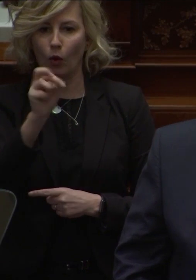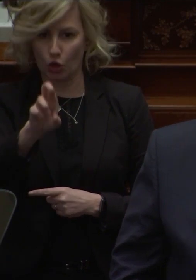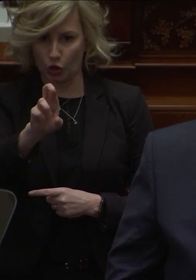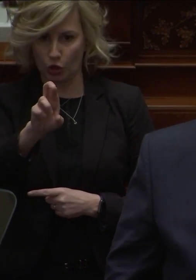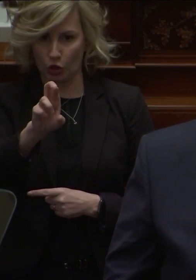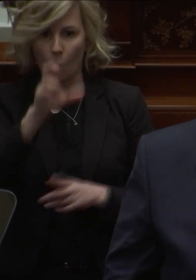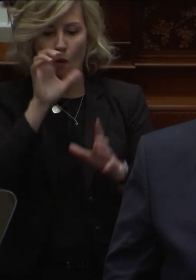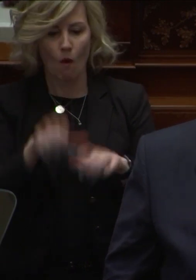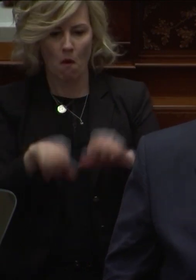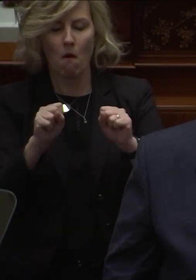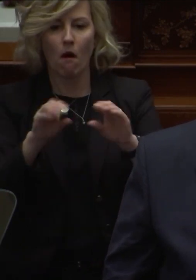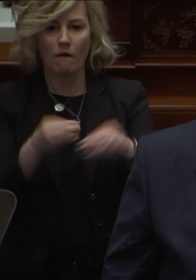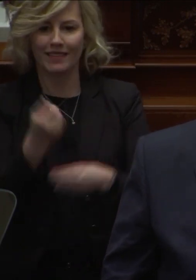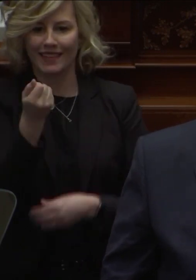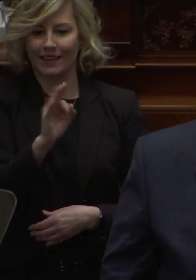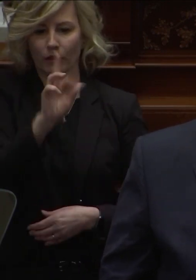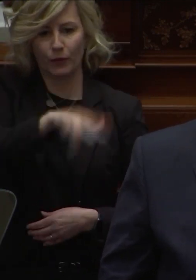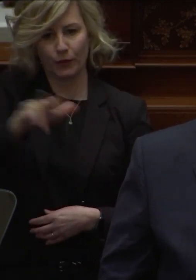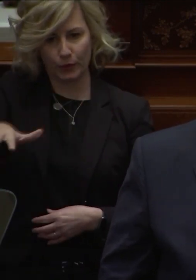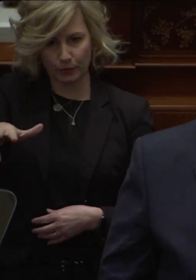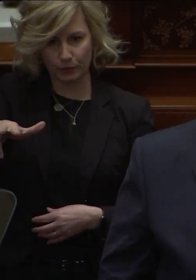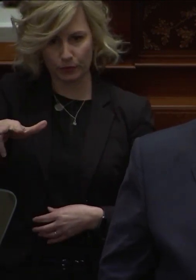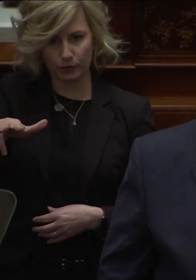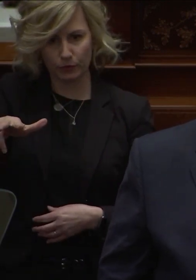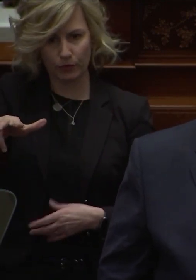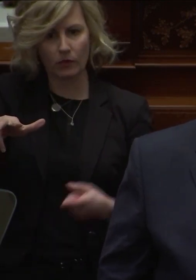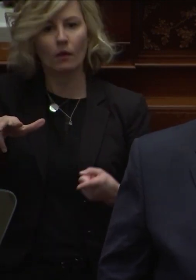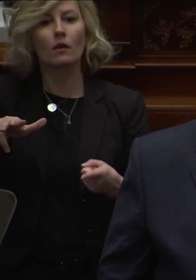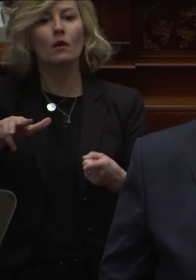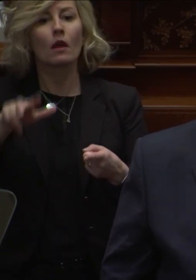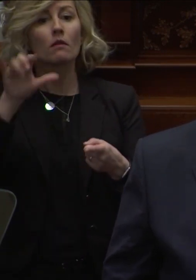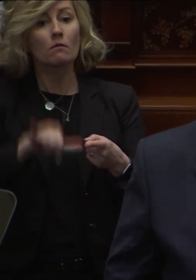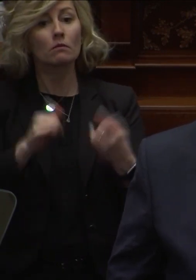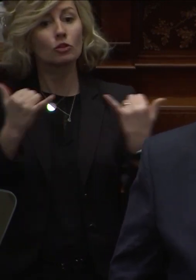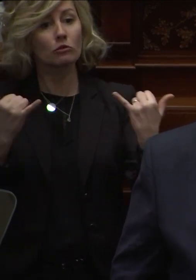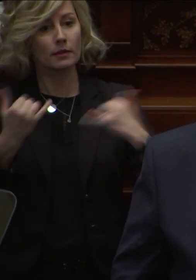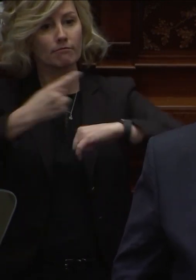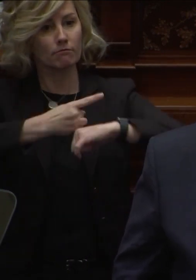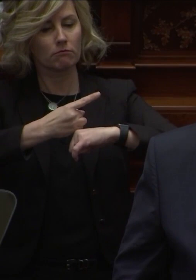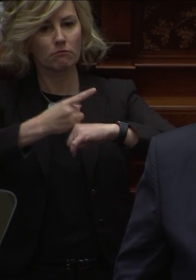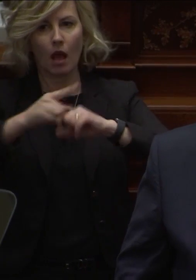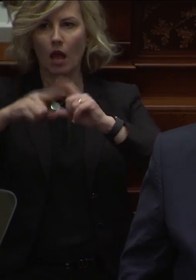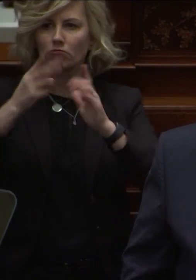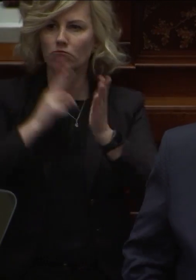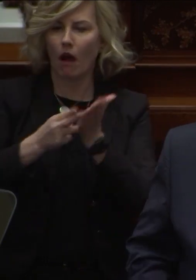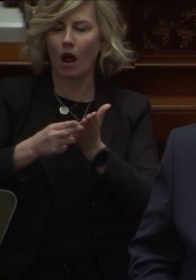ONE OF THOSE UNAPOLOGETIC OPTIMISTS WAS GOVERNOR HENRY HORNER WHO TOOK OFFICE IN 1933. IT PUTS THE CURRENT DAY IN